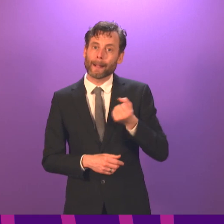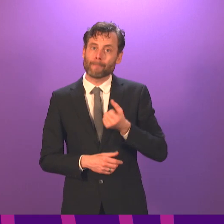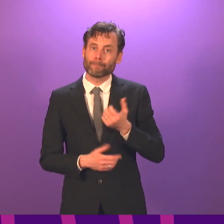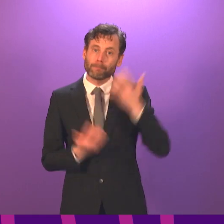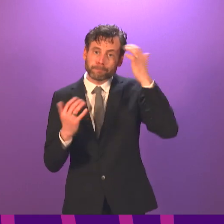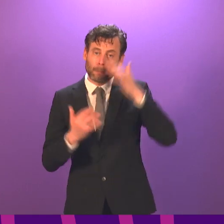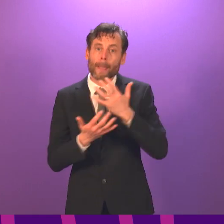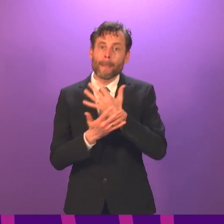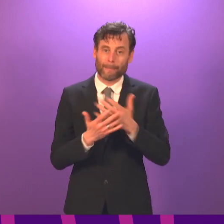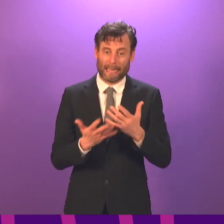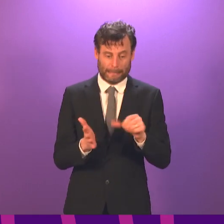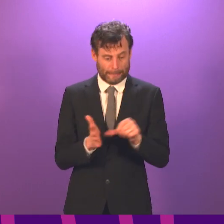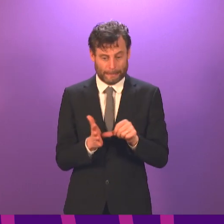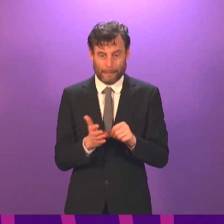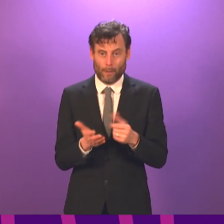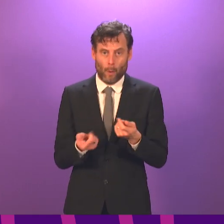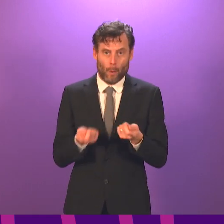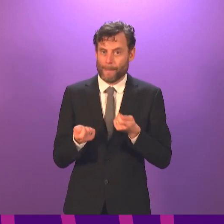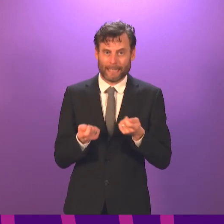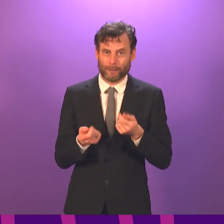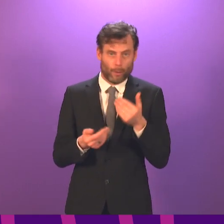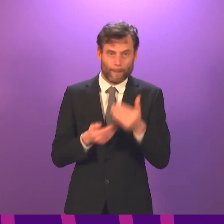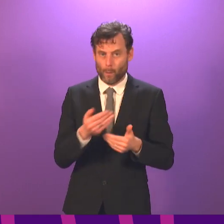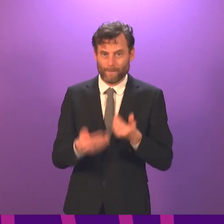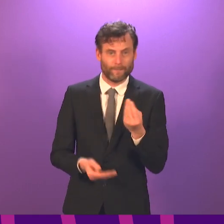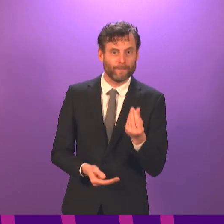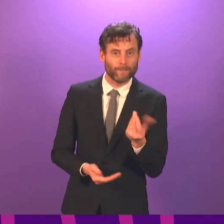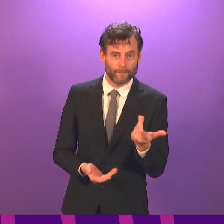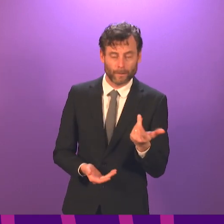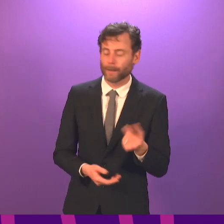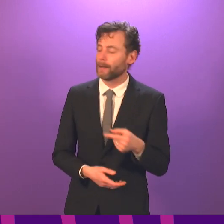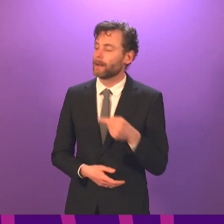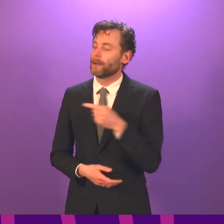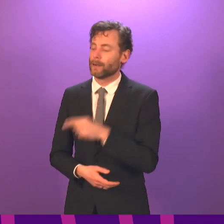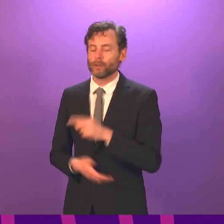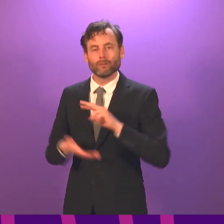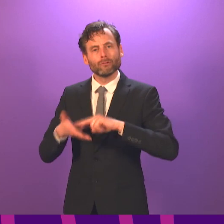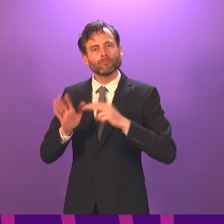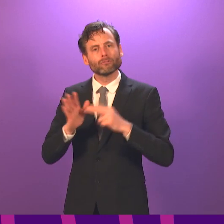Some people might receive strategic framework grants, but I ask on behalf of such operators